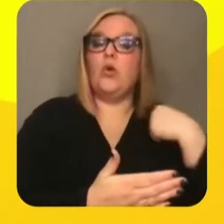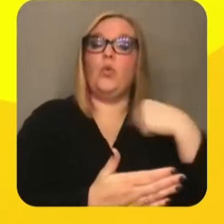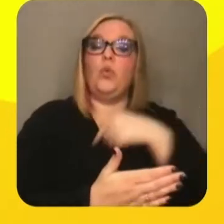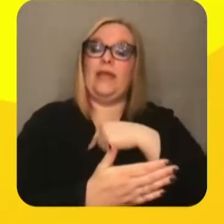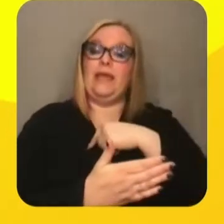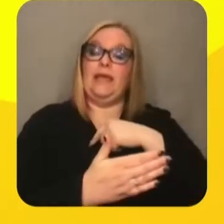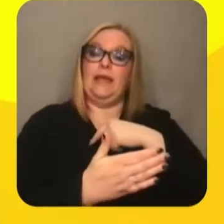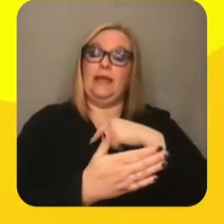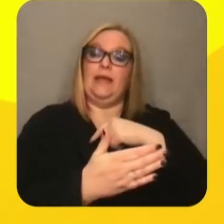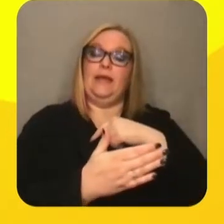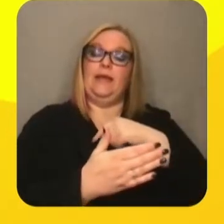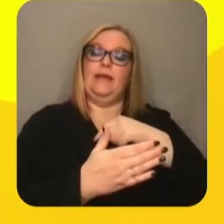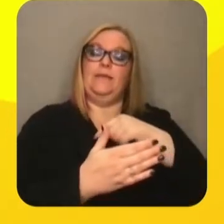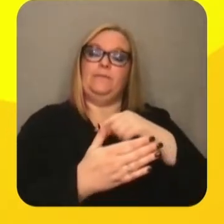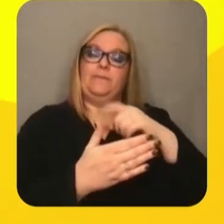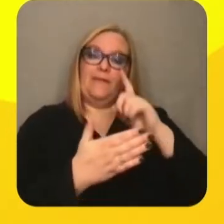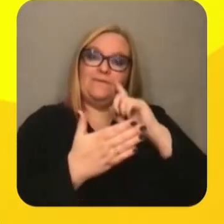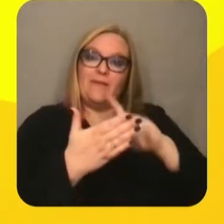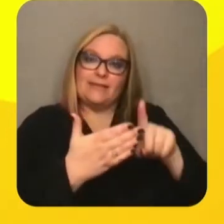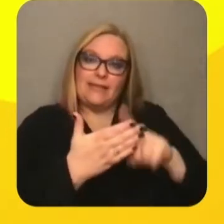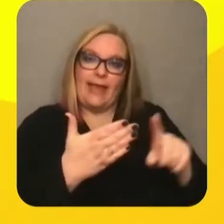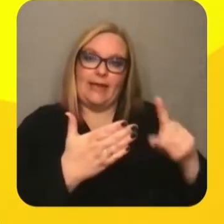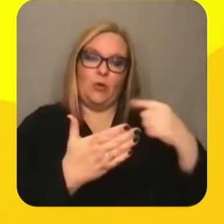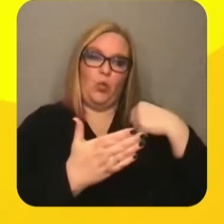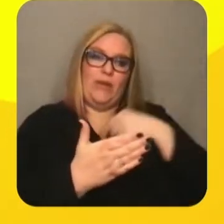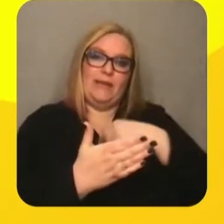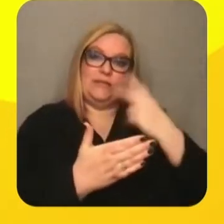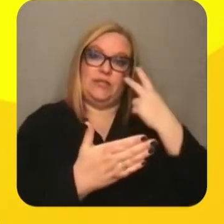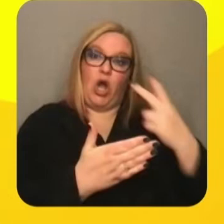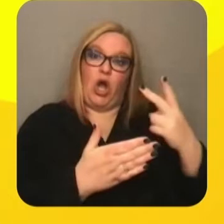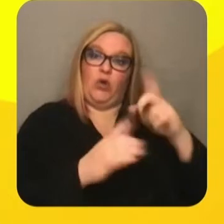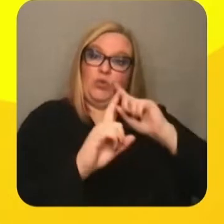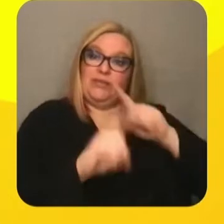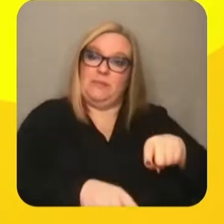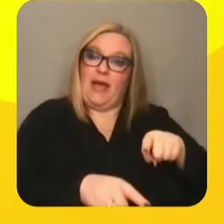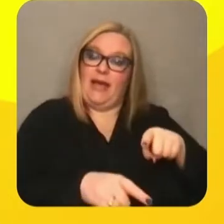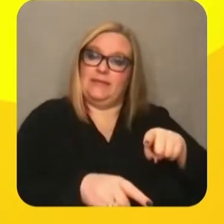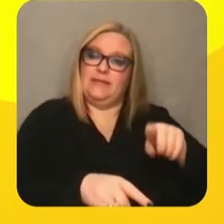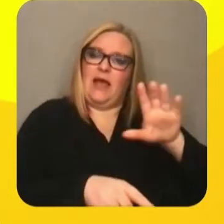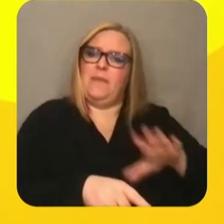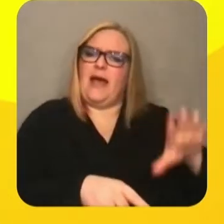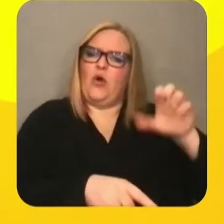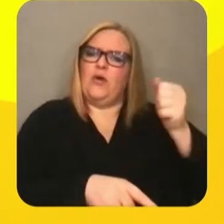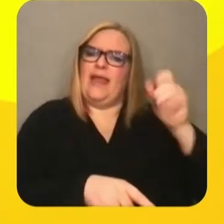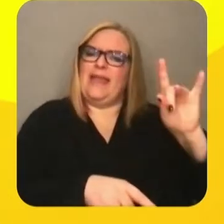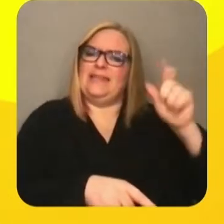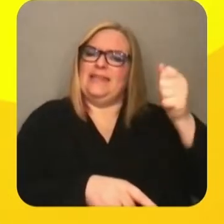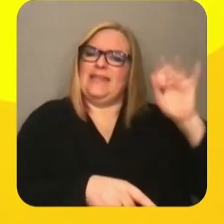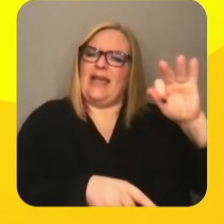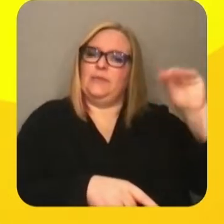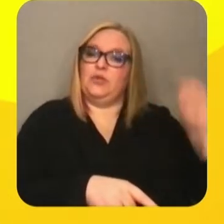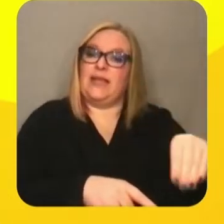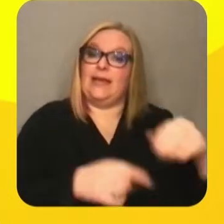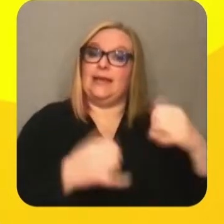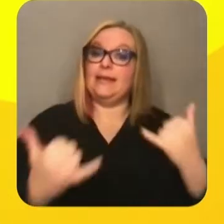we found like response rate like 18, 19%. Now that we're in our third year, we've done a lot of education,